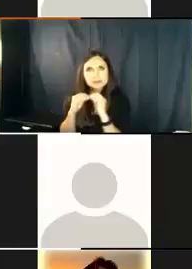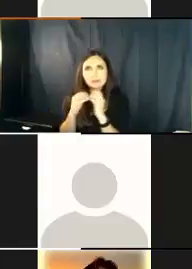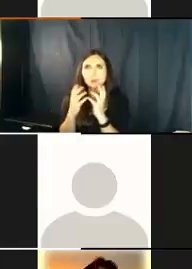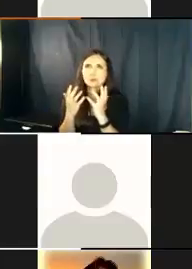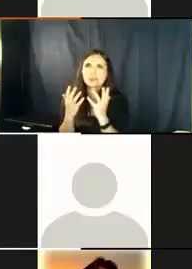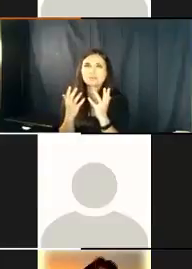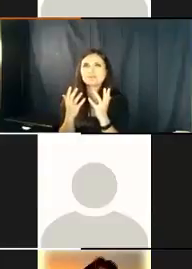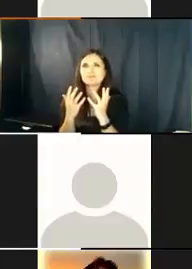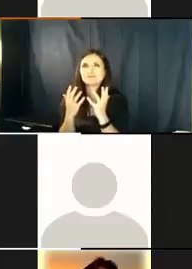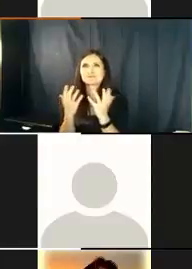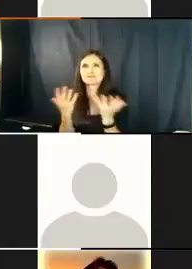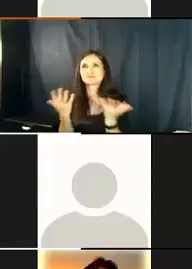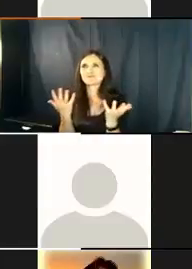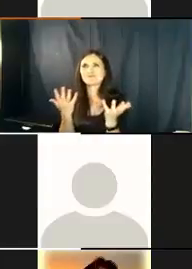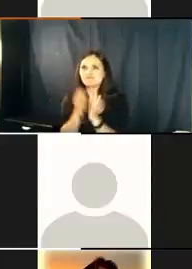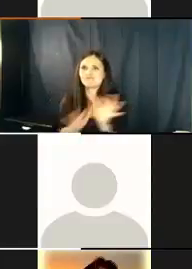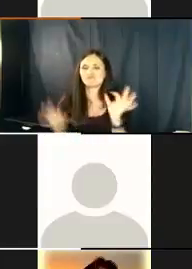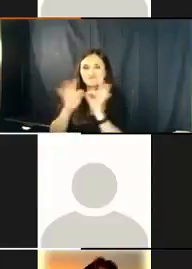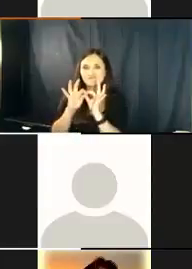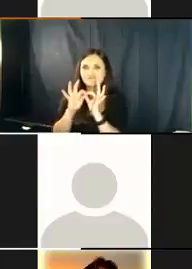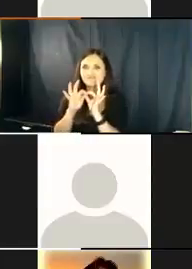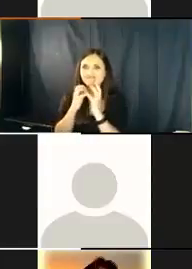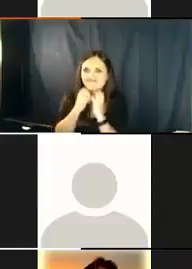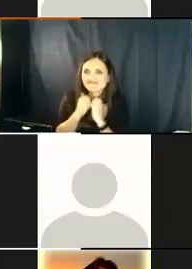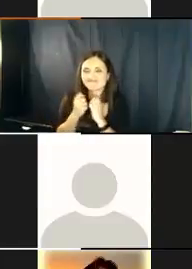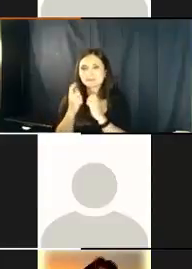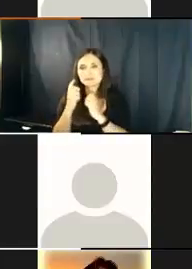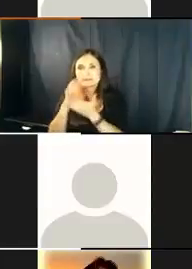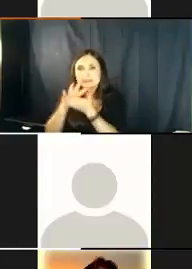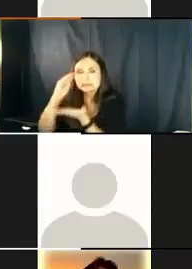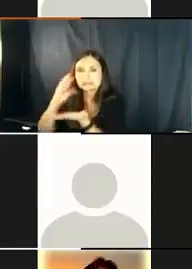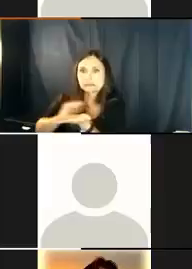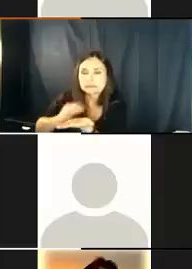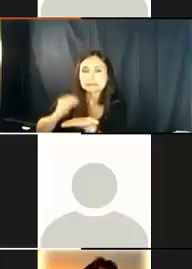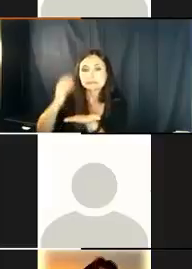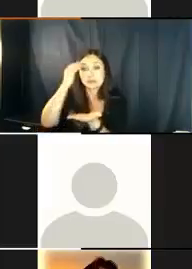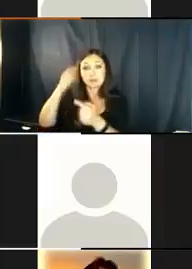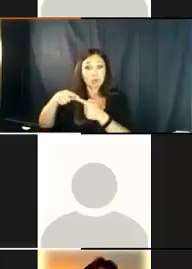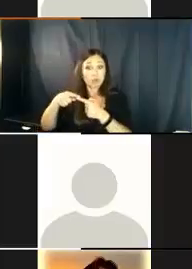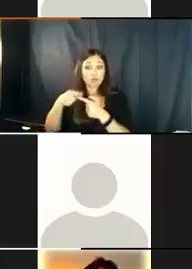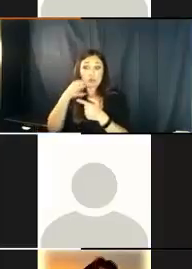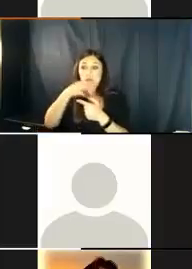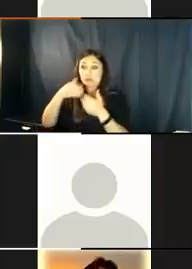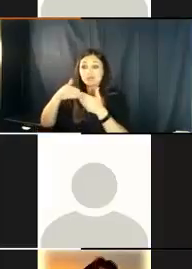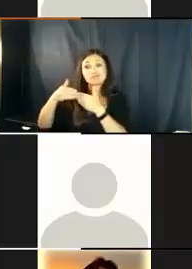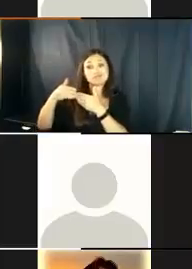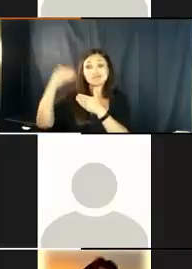for students. And we know that they're moving out into the next stage of their life with what skills